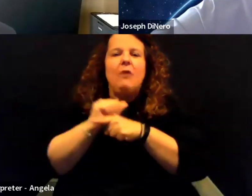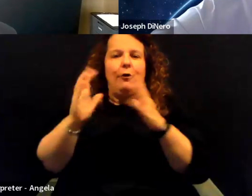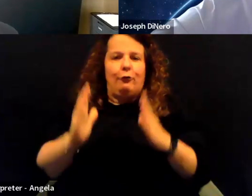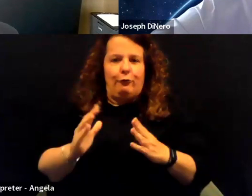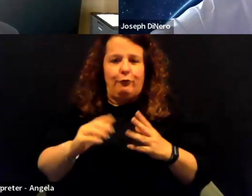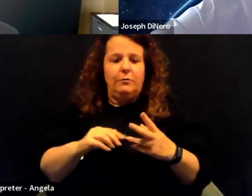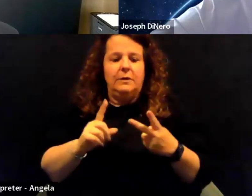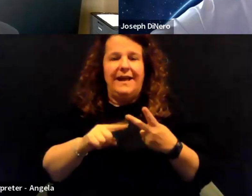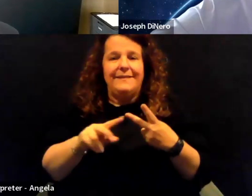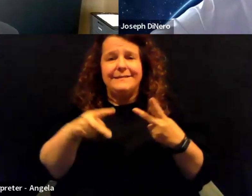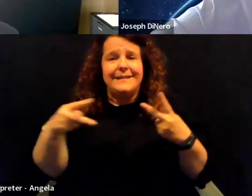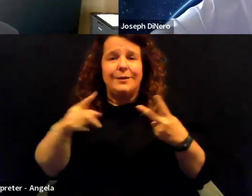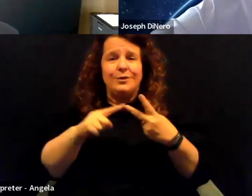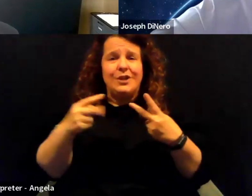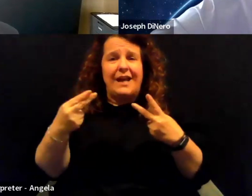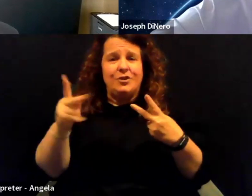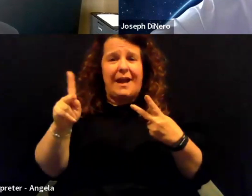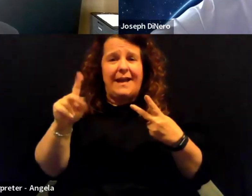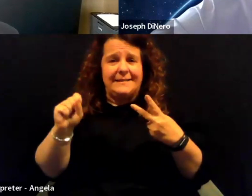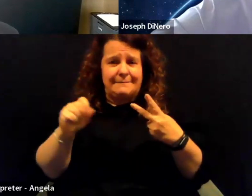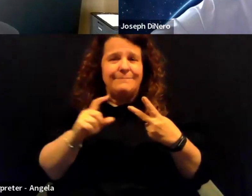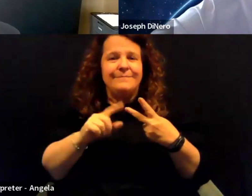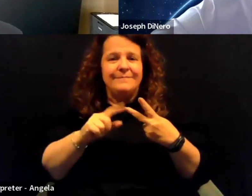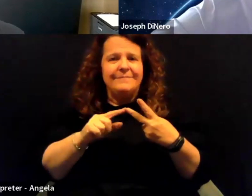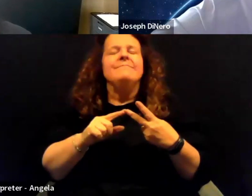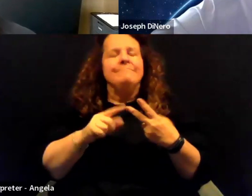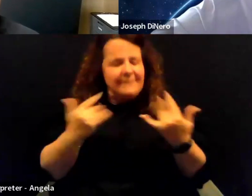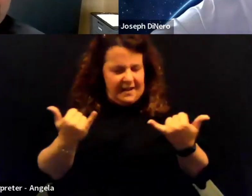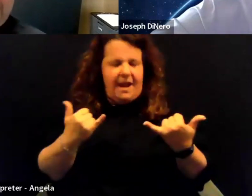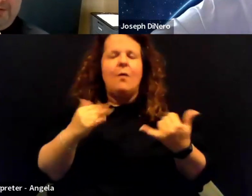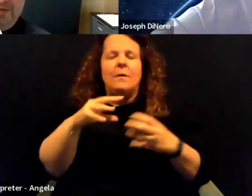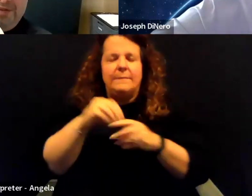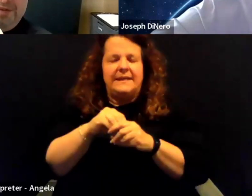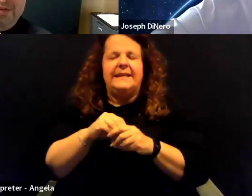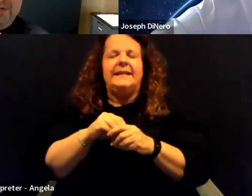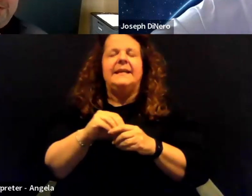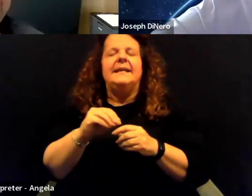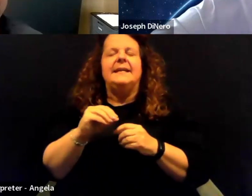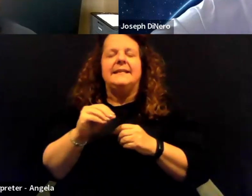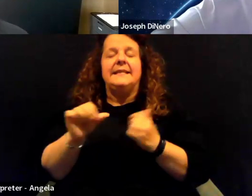Helen Keller Services, it's to, to be an assistive technology instructor professional.